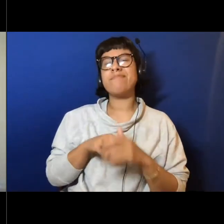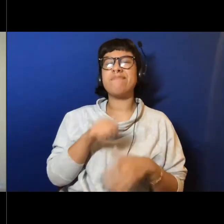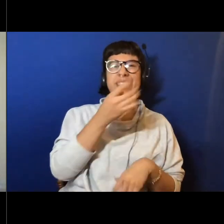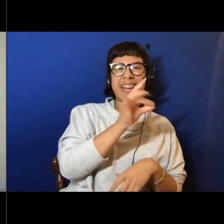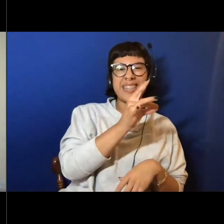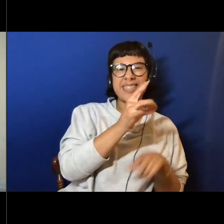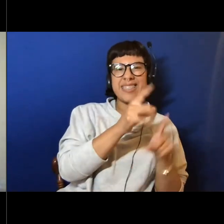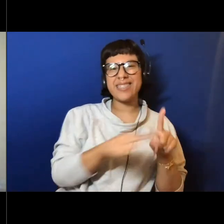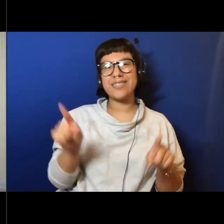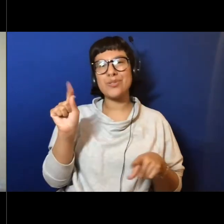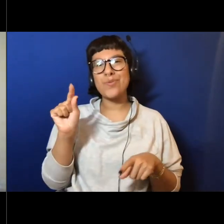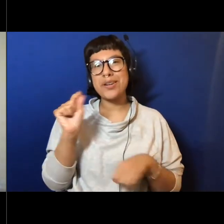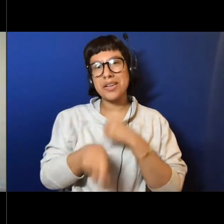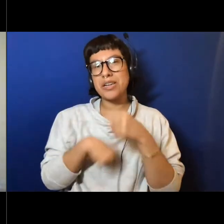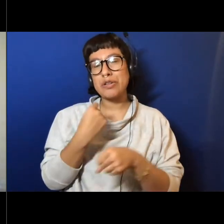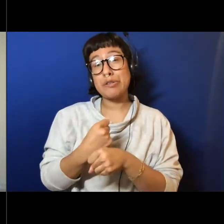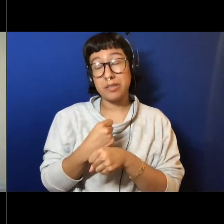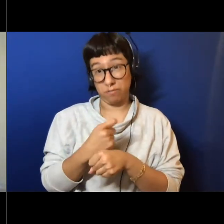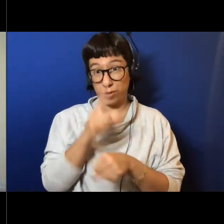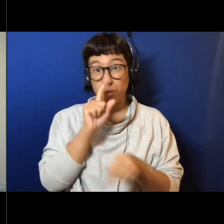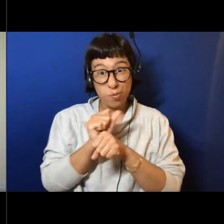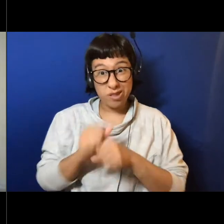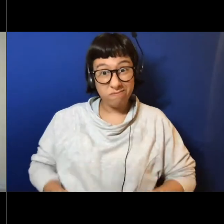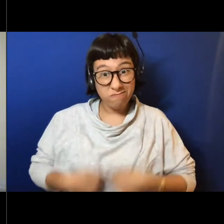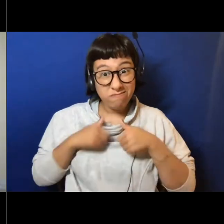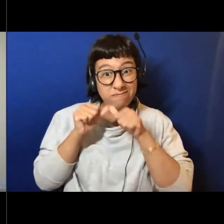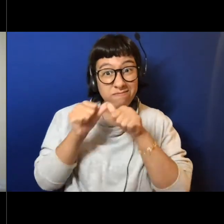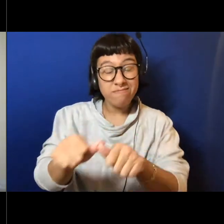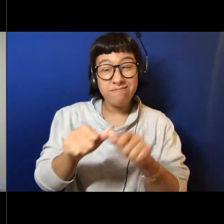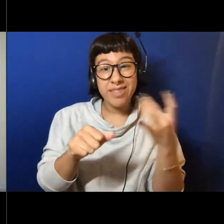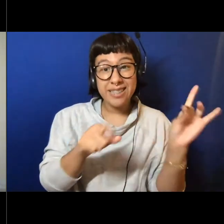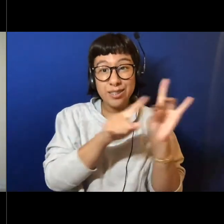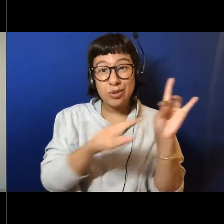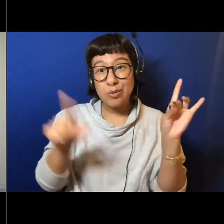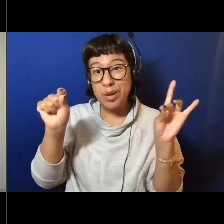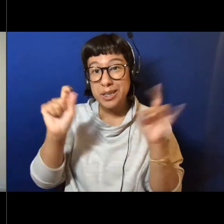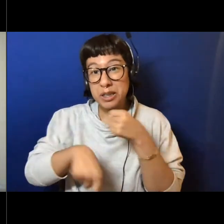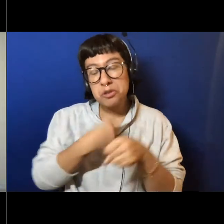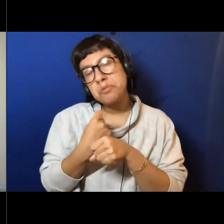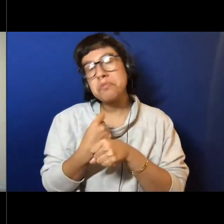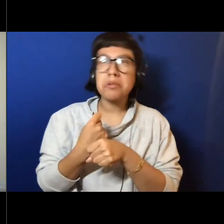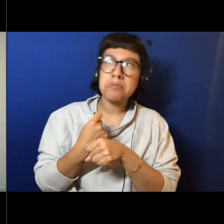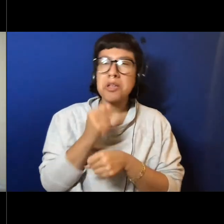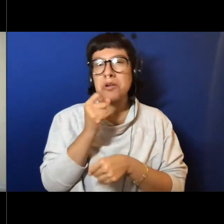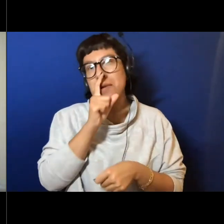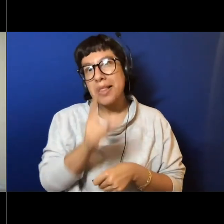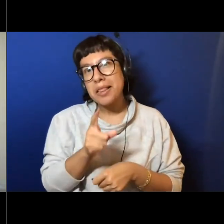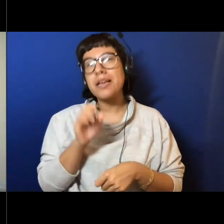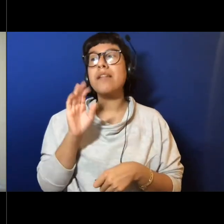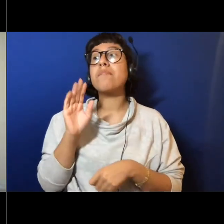Not many of them do live that long, but if they don't get eaten by anything and they're in an area that has a lot of food